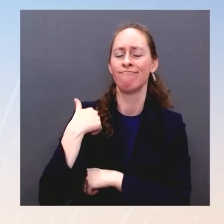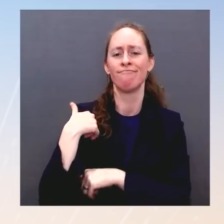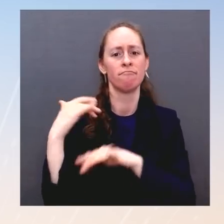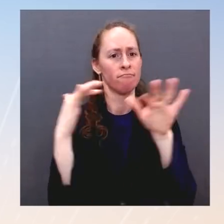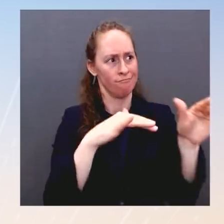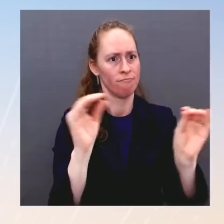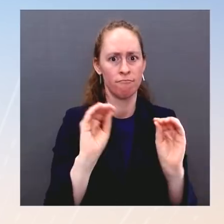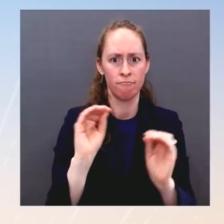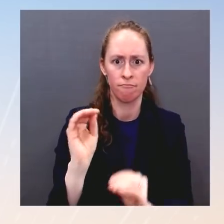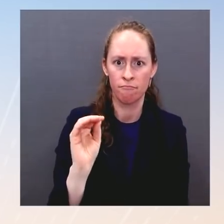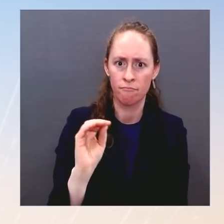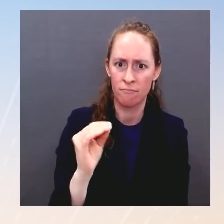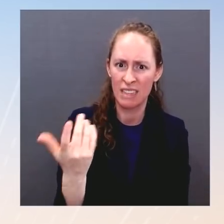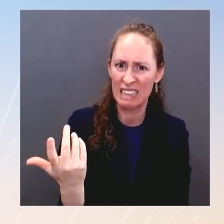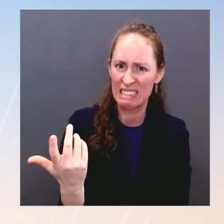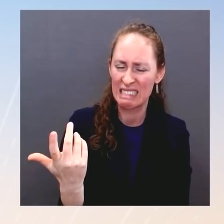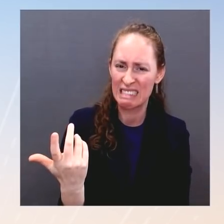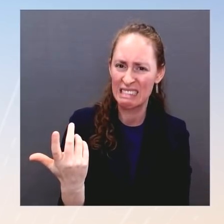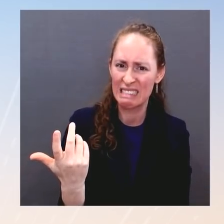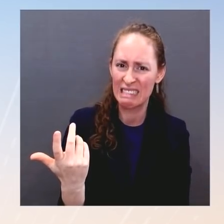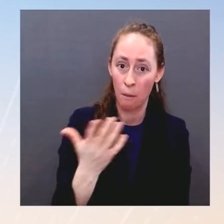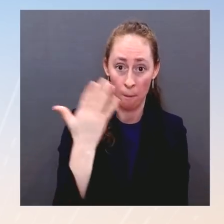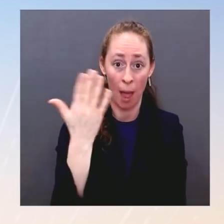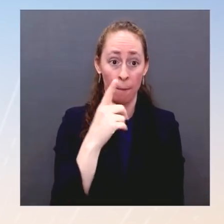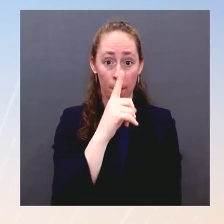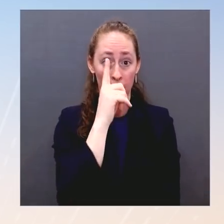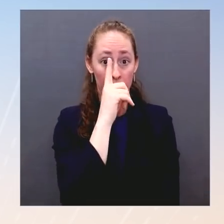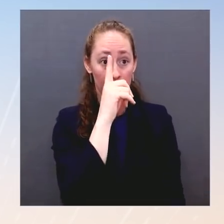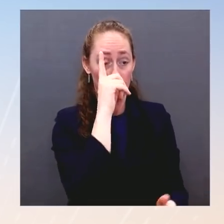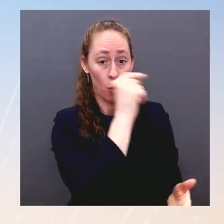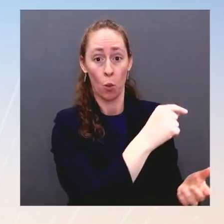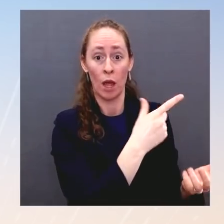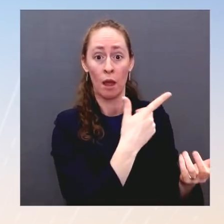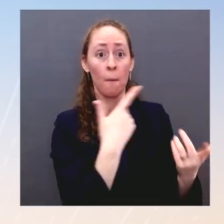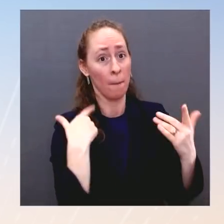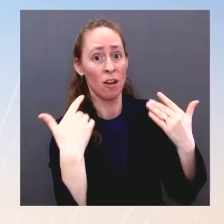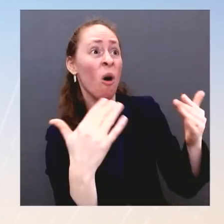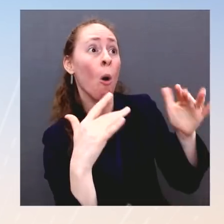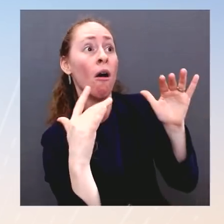Ms. Psaki: I think the President believes he has a responsibility to be very direct with the American people